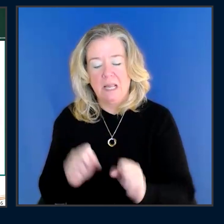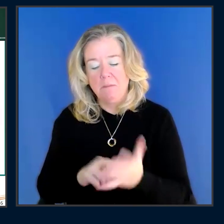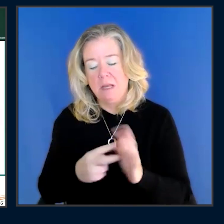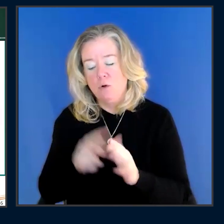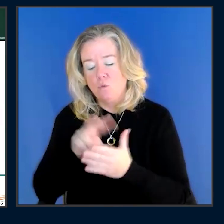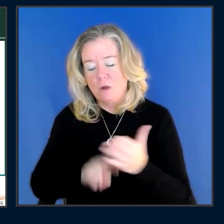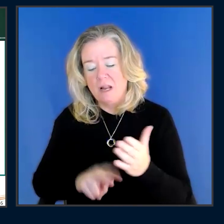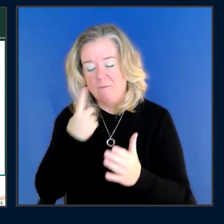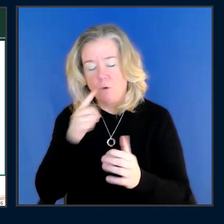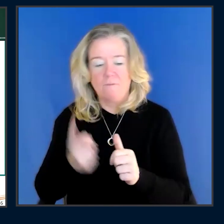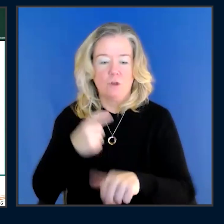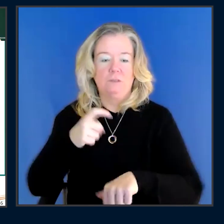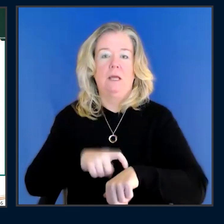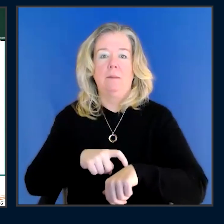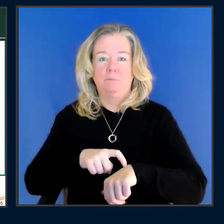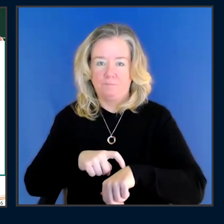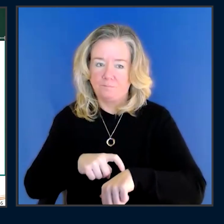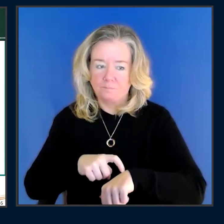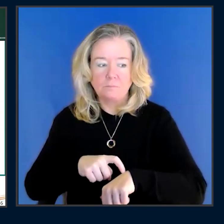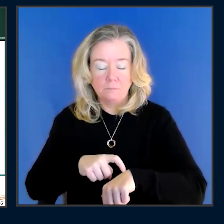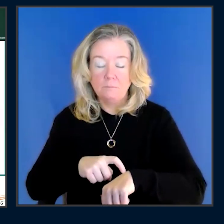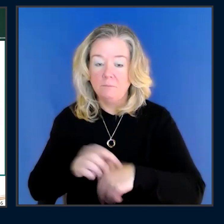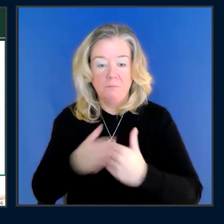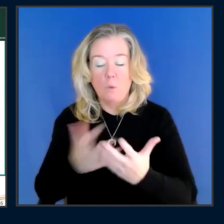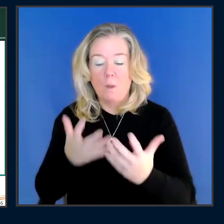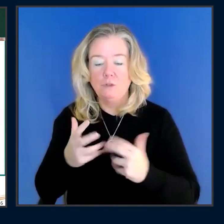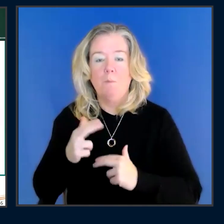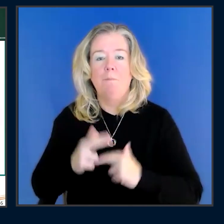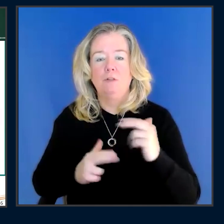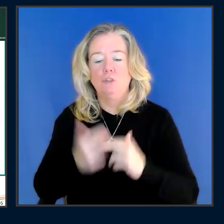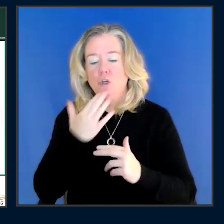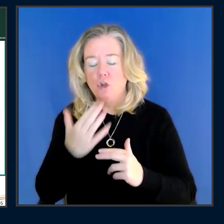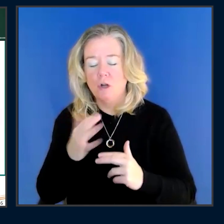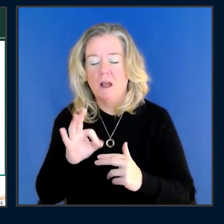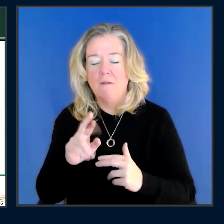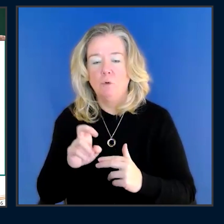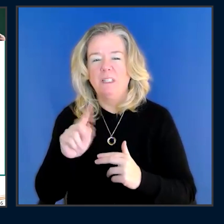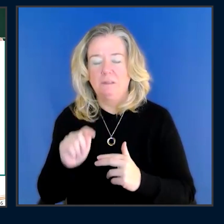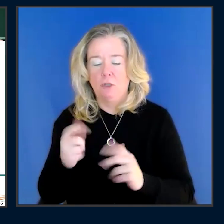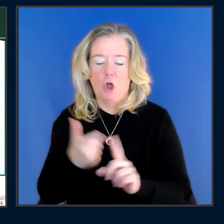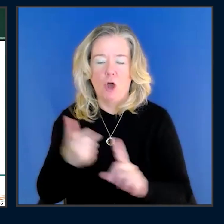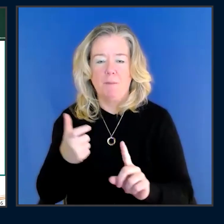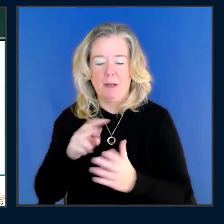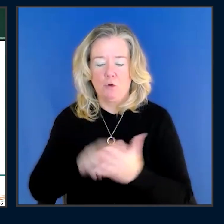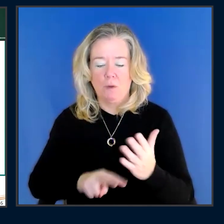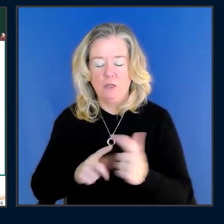something for the first time. We want to build fluent, automatic reading to free up the brain